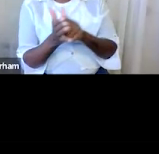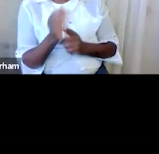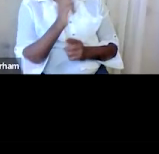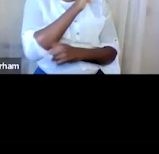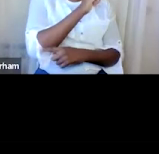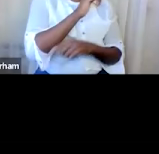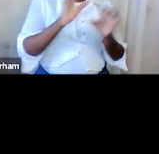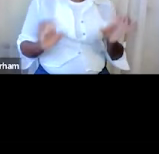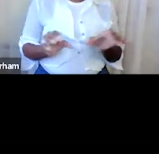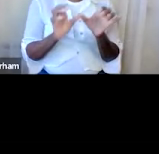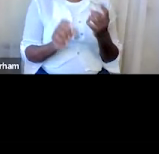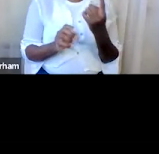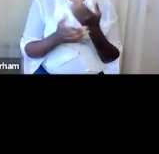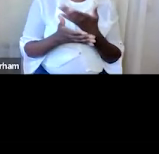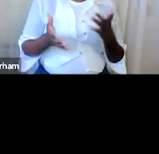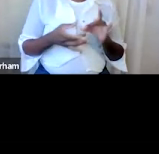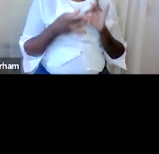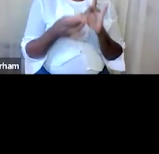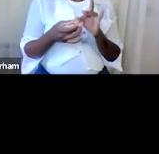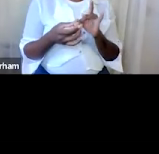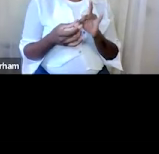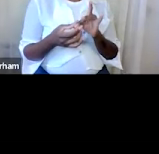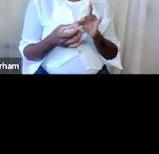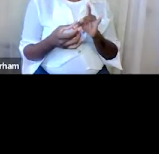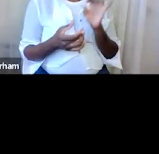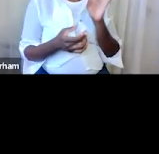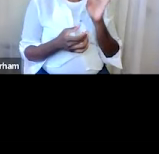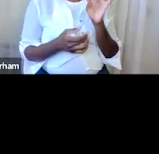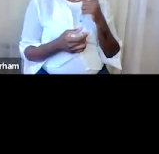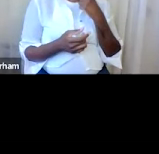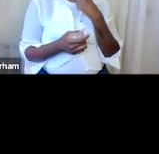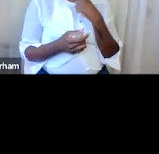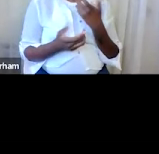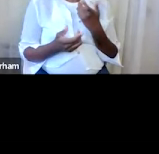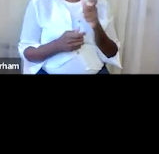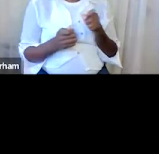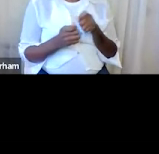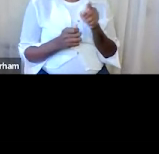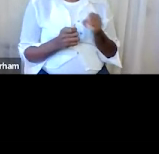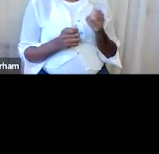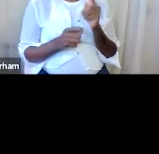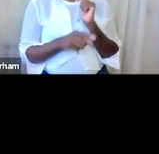One thing about military chaplains or embedded chaplains is those folks are specifically trained to provide counseling